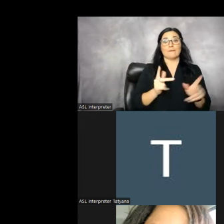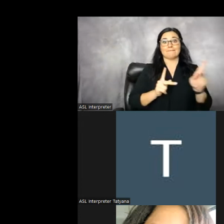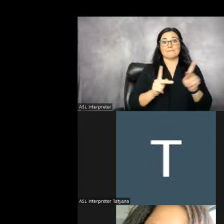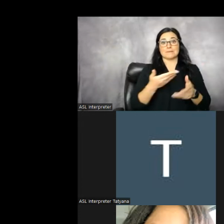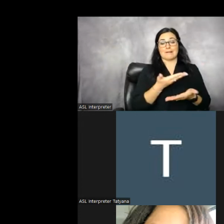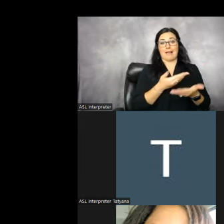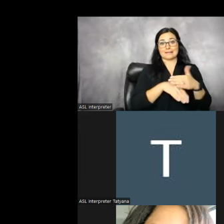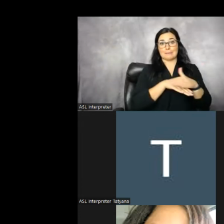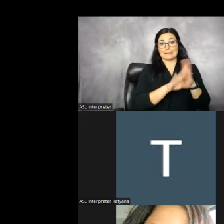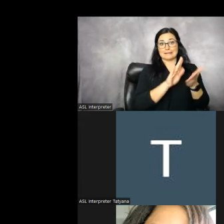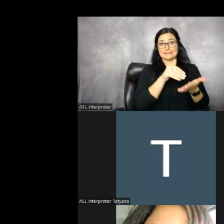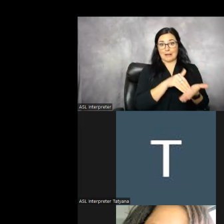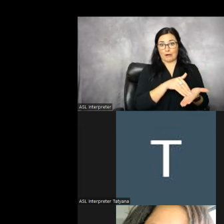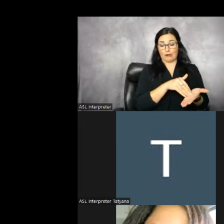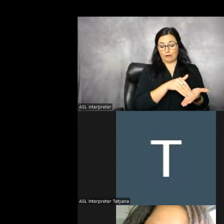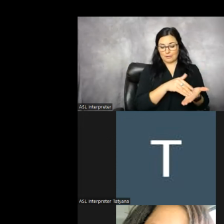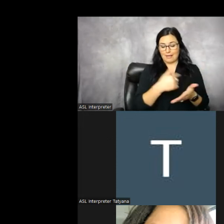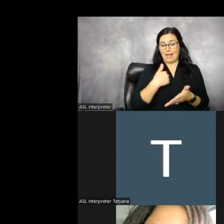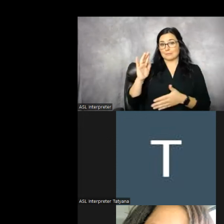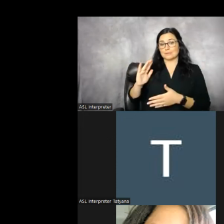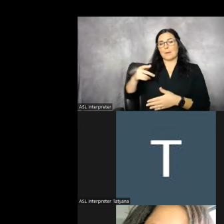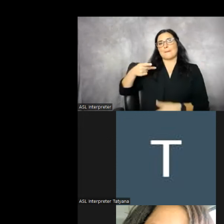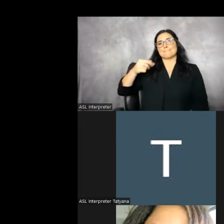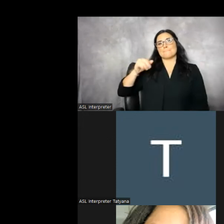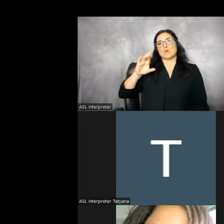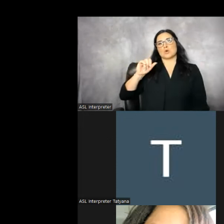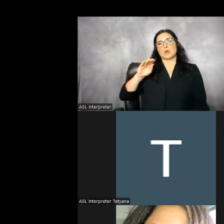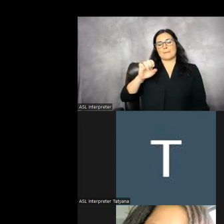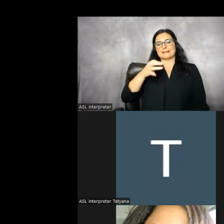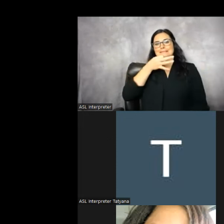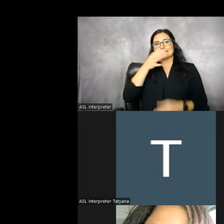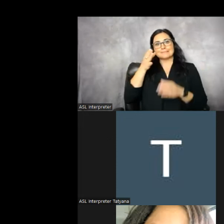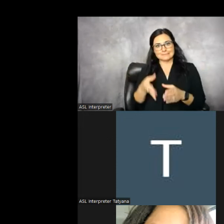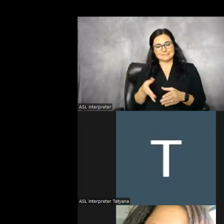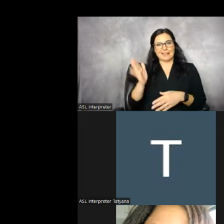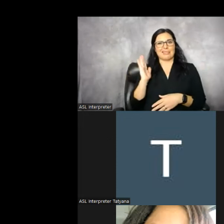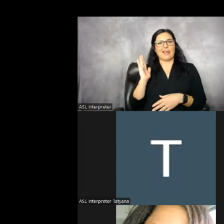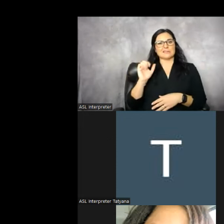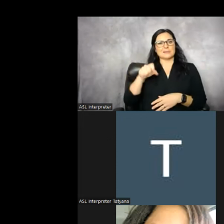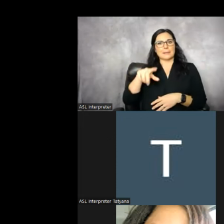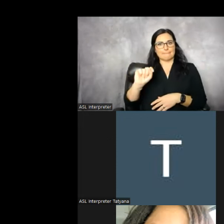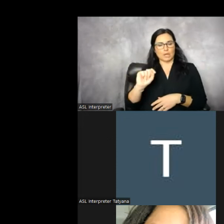I started as the Procurement Accessibility Specialist last September.